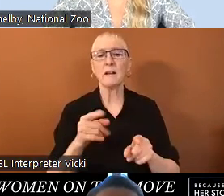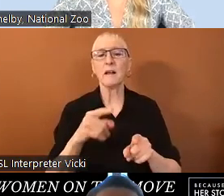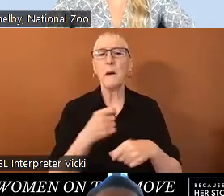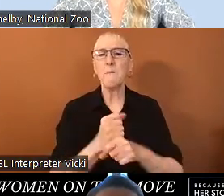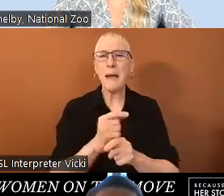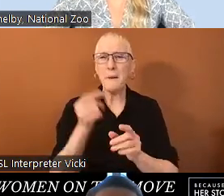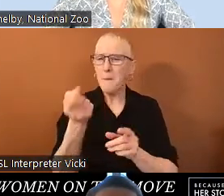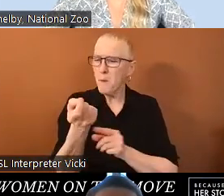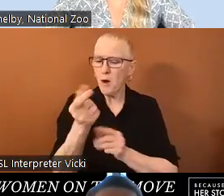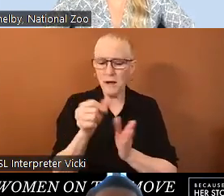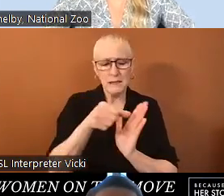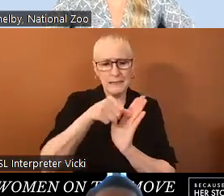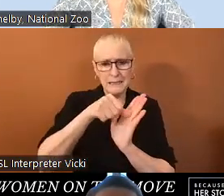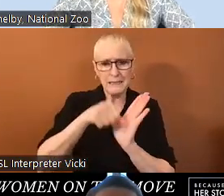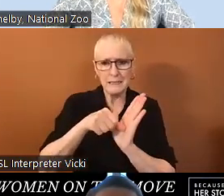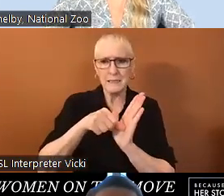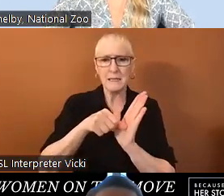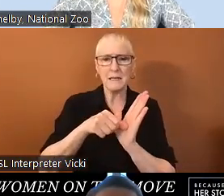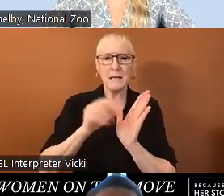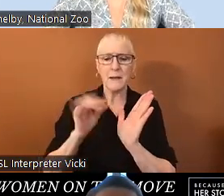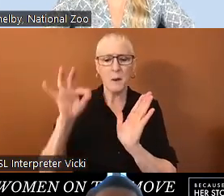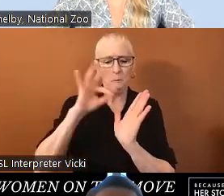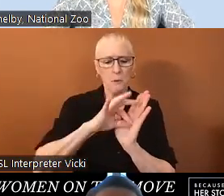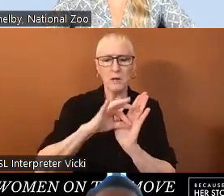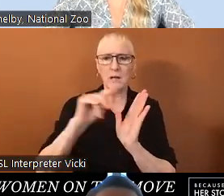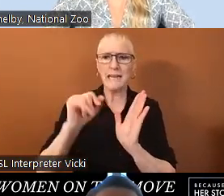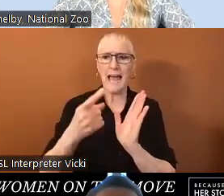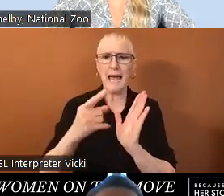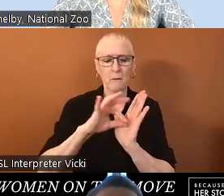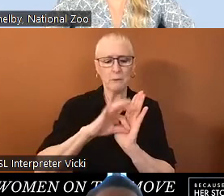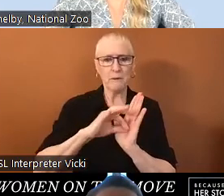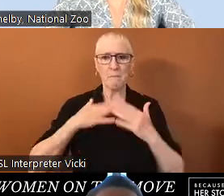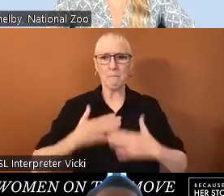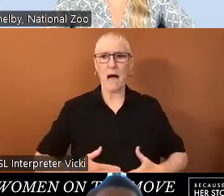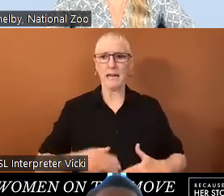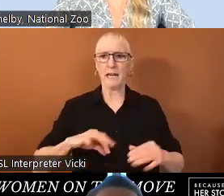incision, insert the tag into their body cavity, and then we'll do like a quick stitch just so